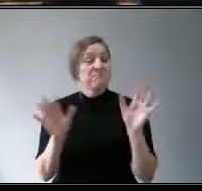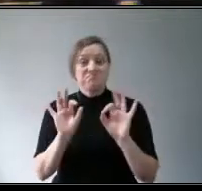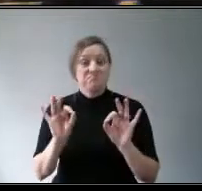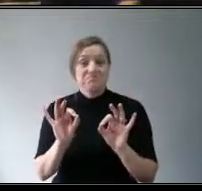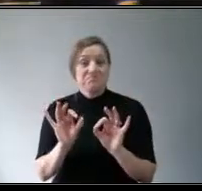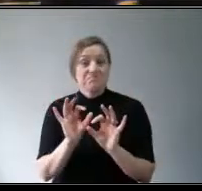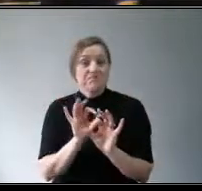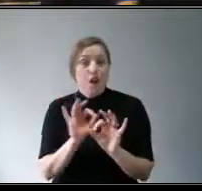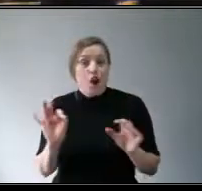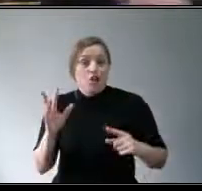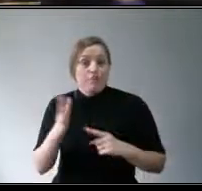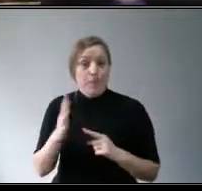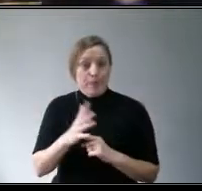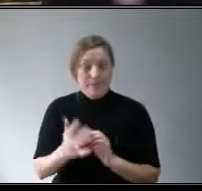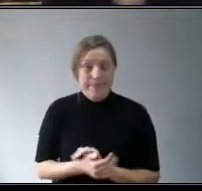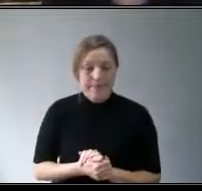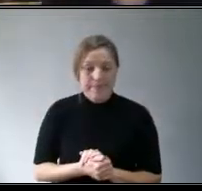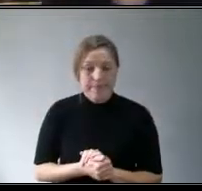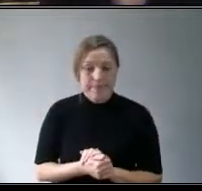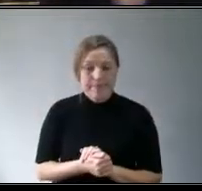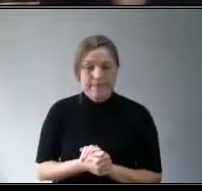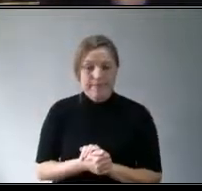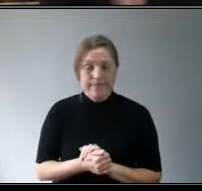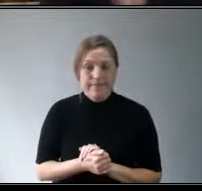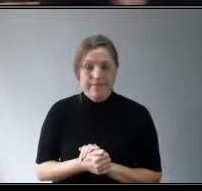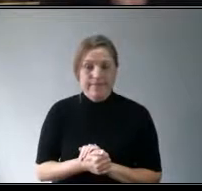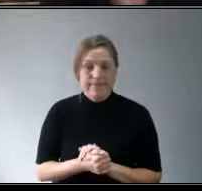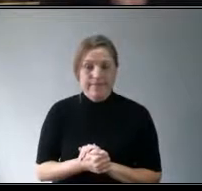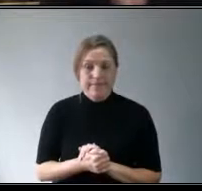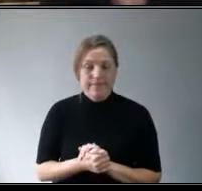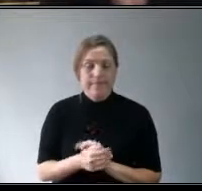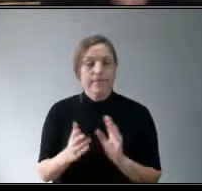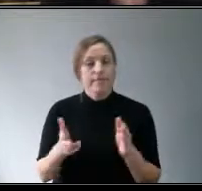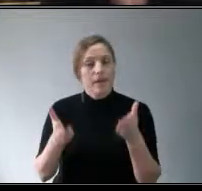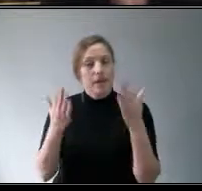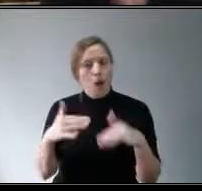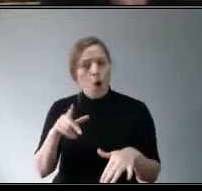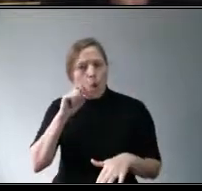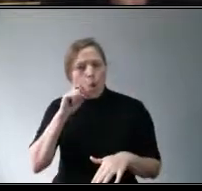the next question i have here is around will this opportunity be available all across new south